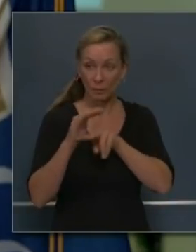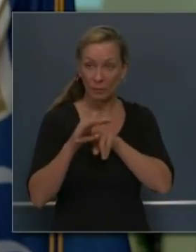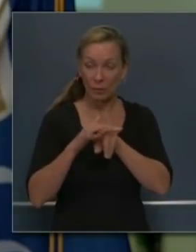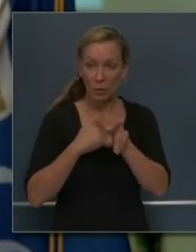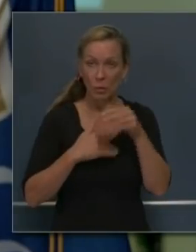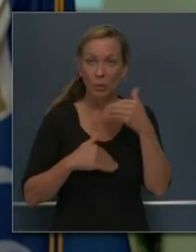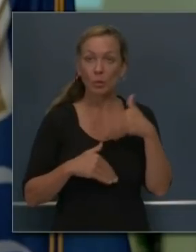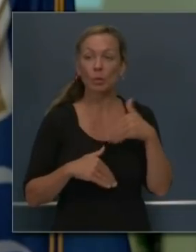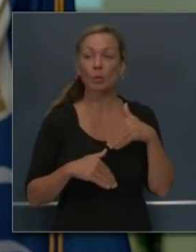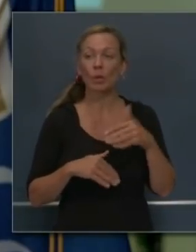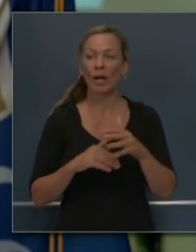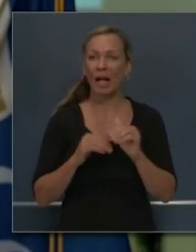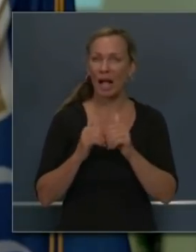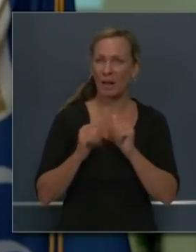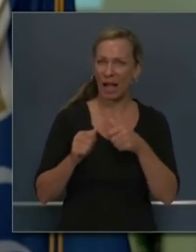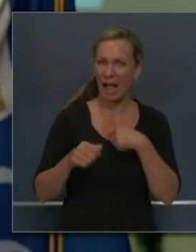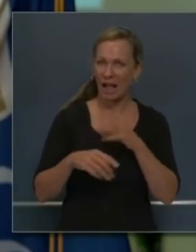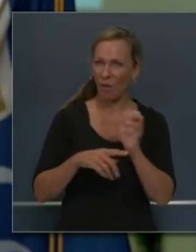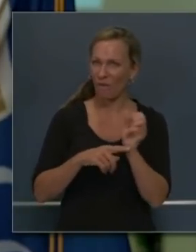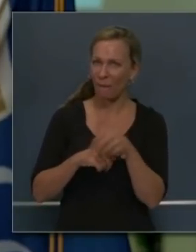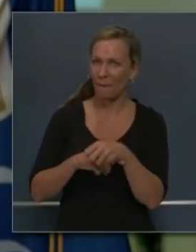THE WINDS OF CHANGE ON A